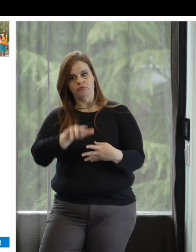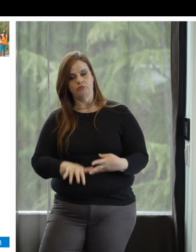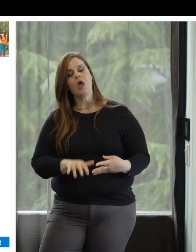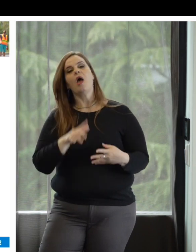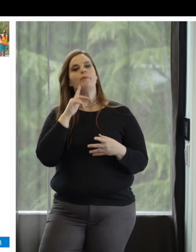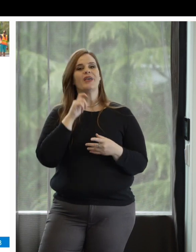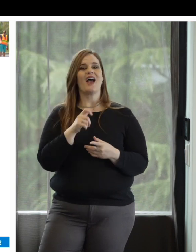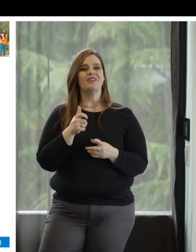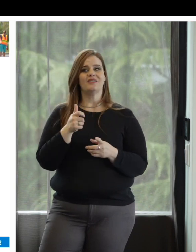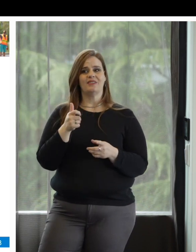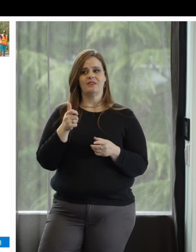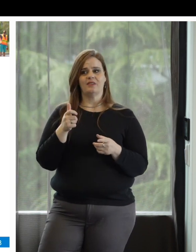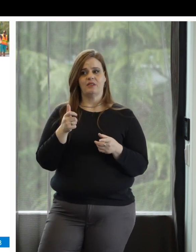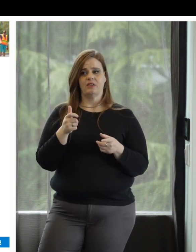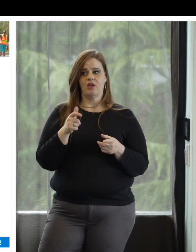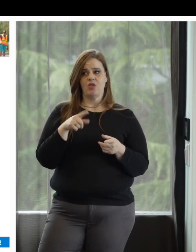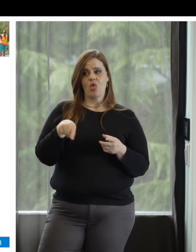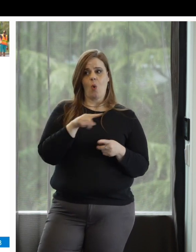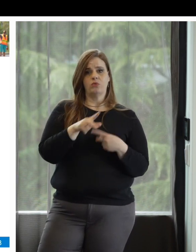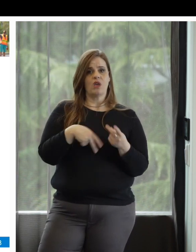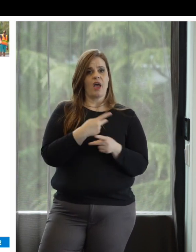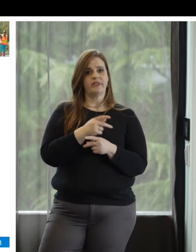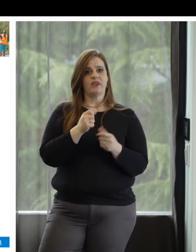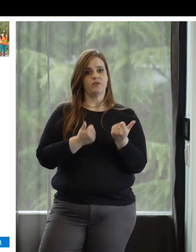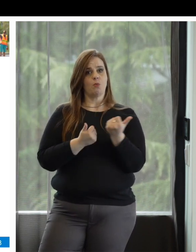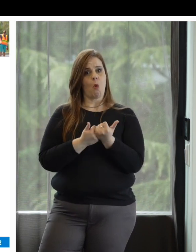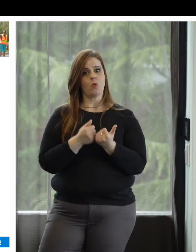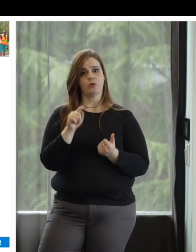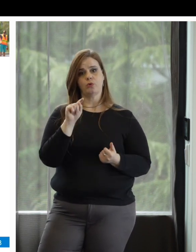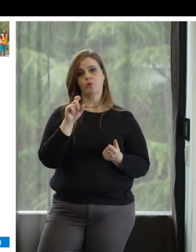those kind of support tools help build